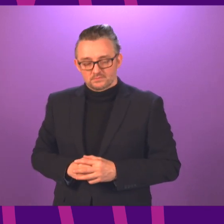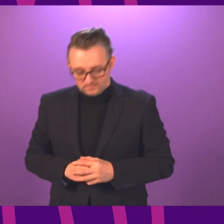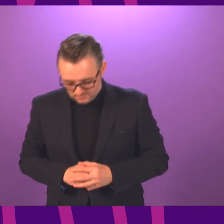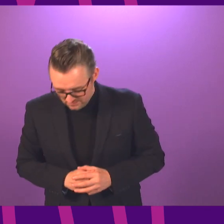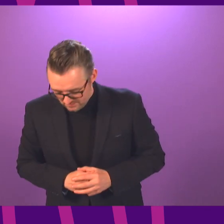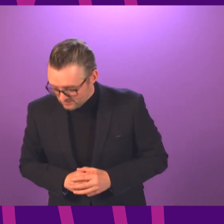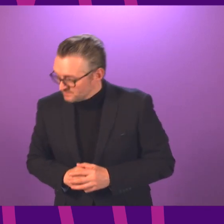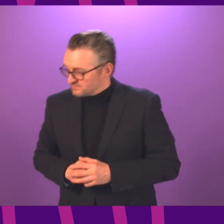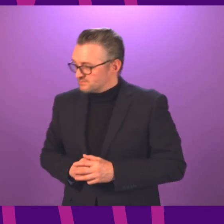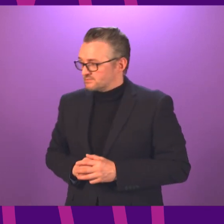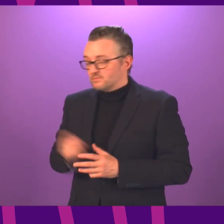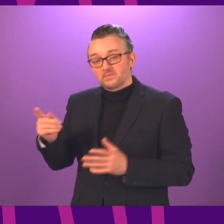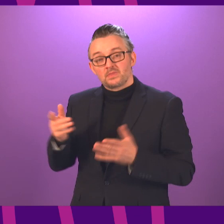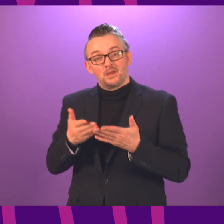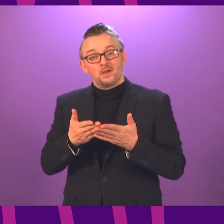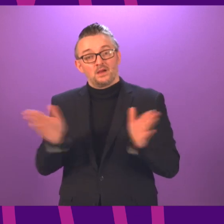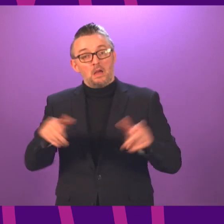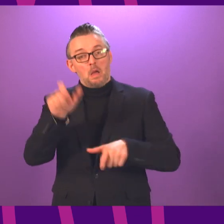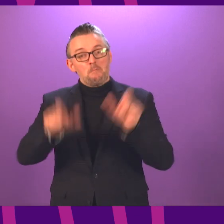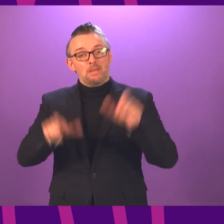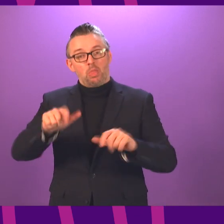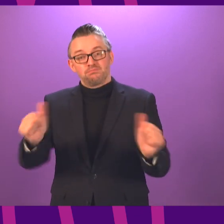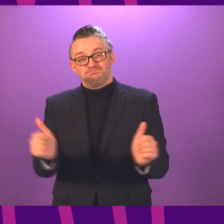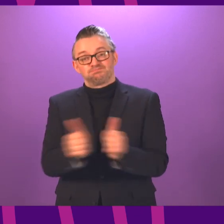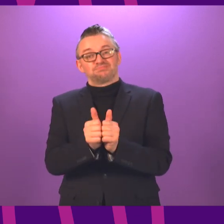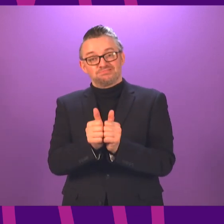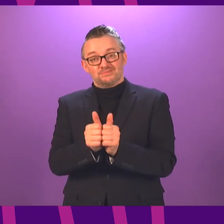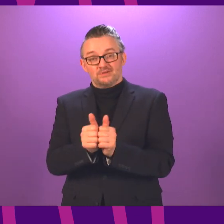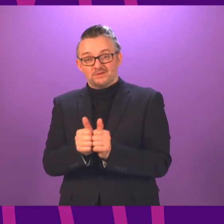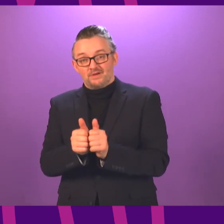Public compliance is the most important resource that we have for controlling the virus, and